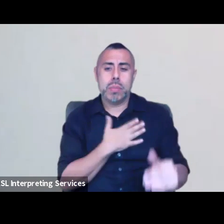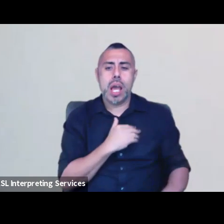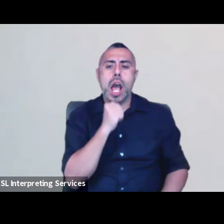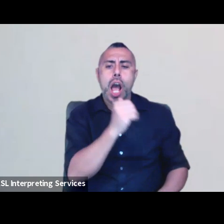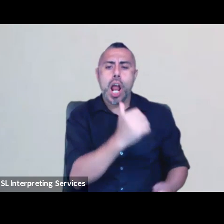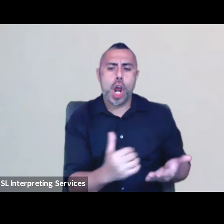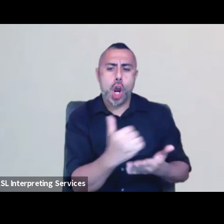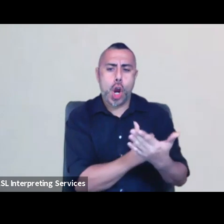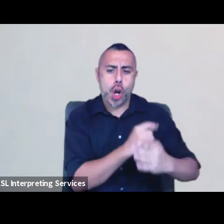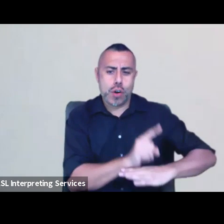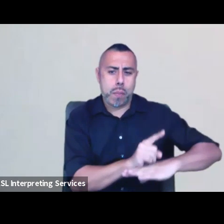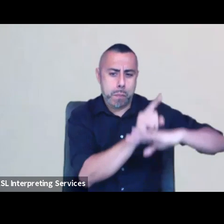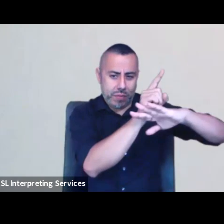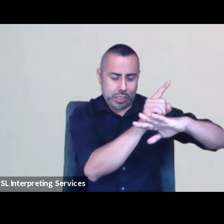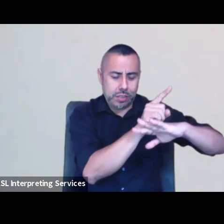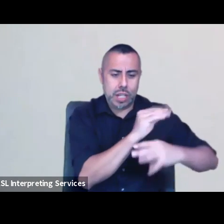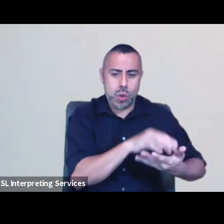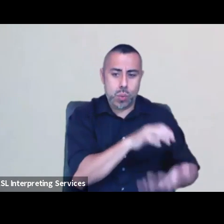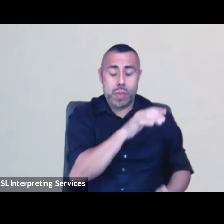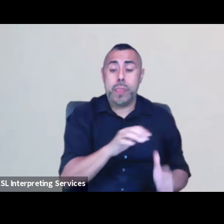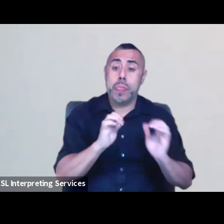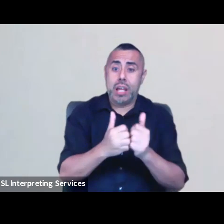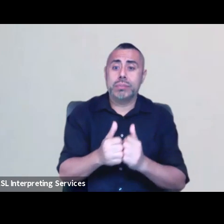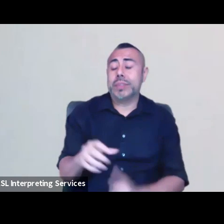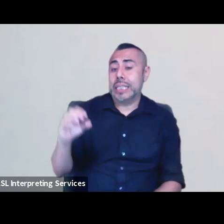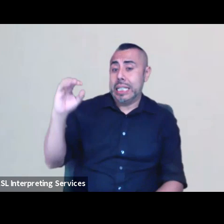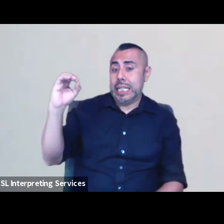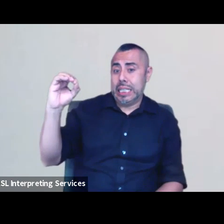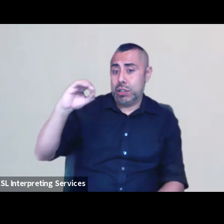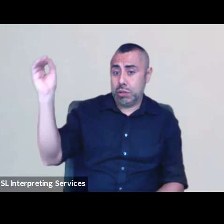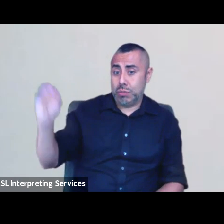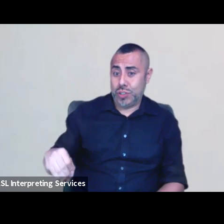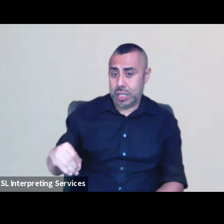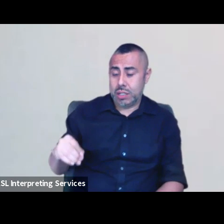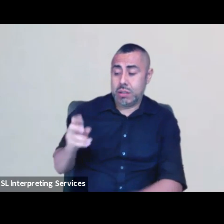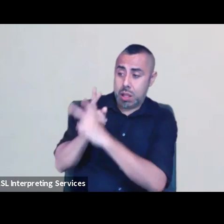0% interest loans to a black person so they have a down payment to buy a house